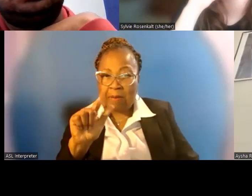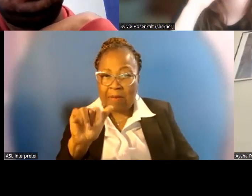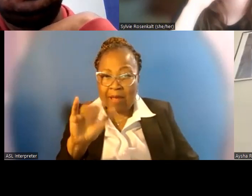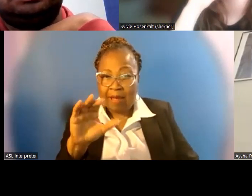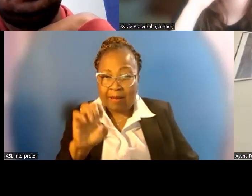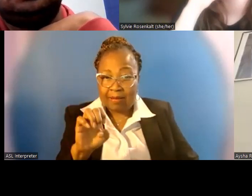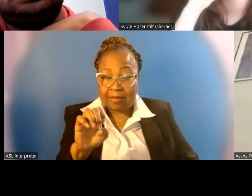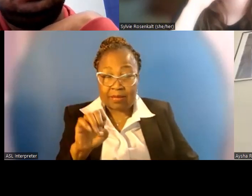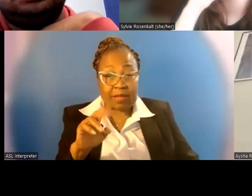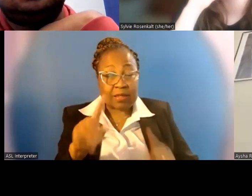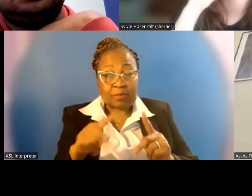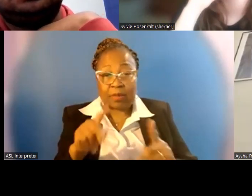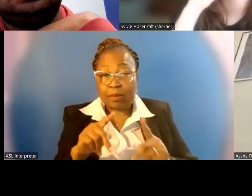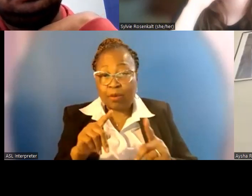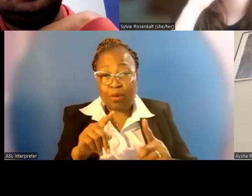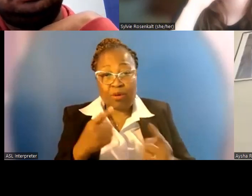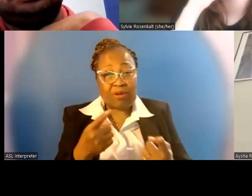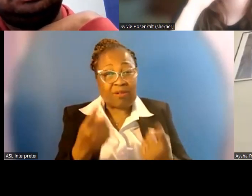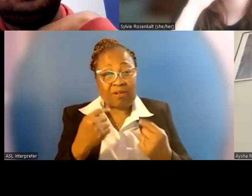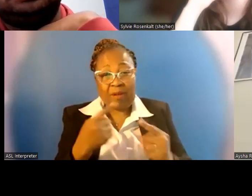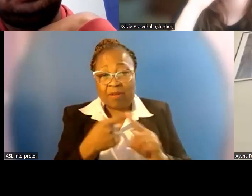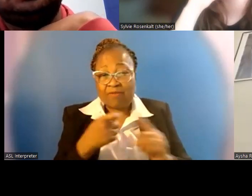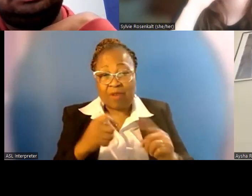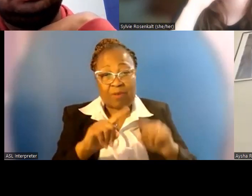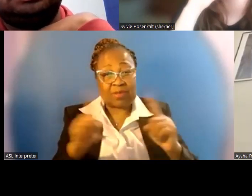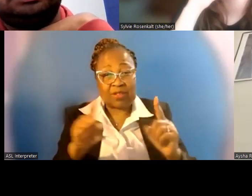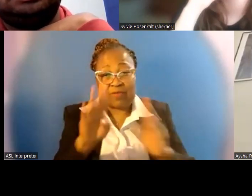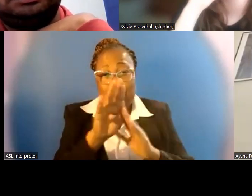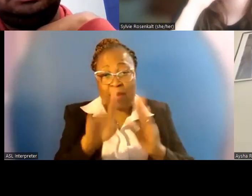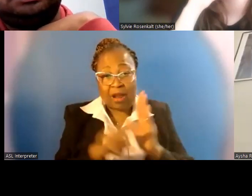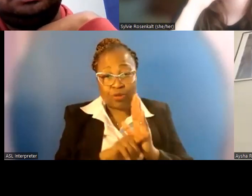with varying levels of knowledge.